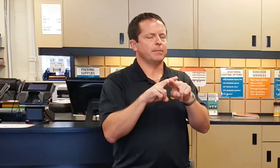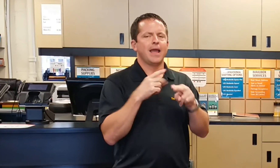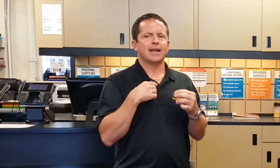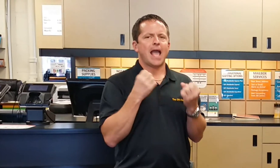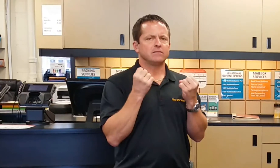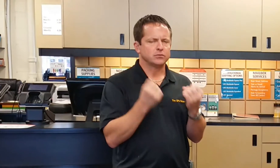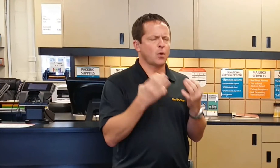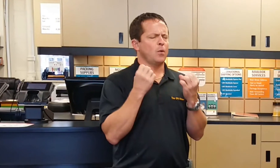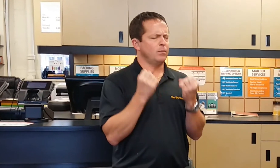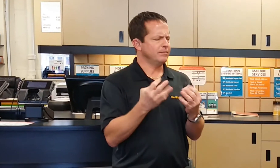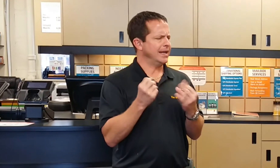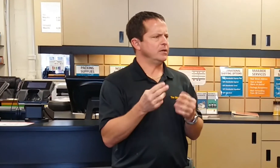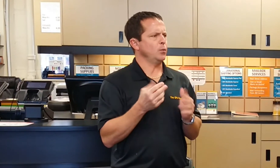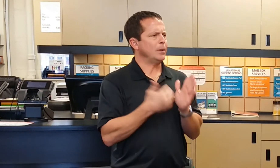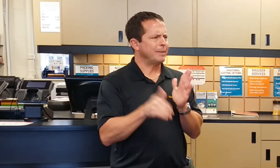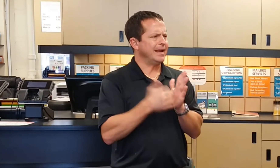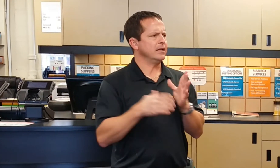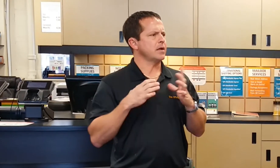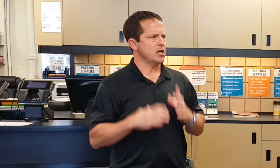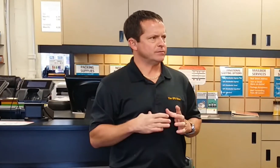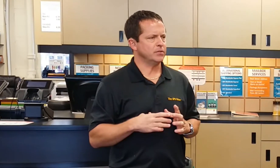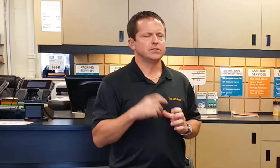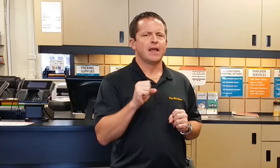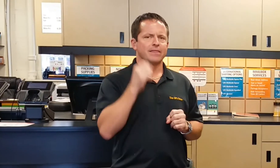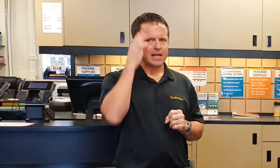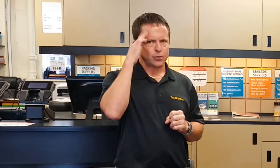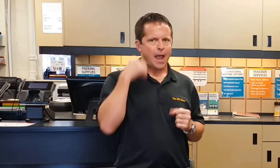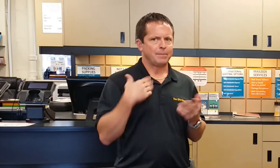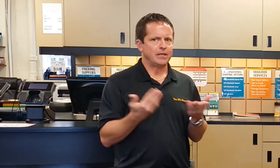I have customers that come back again and again for a long time